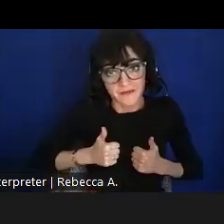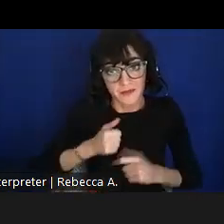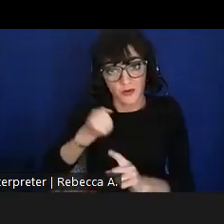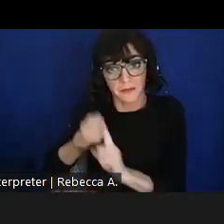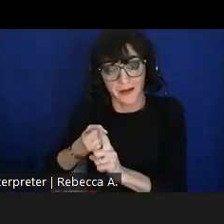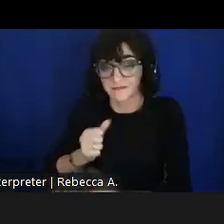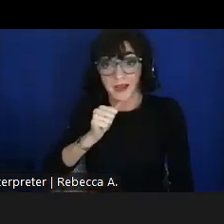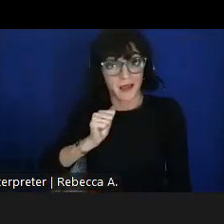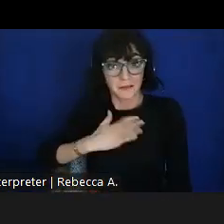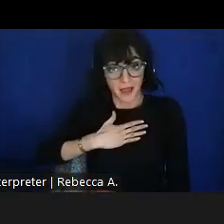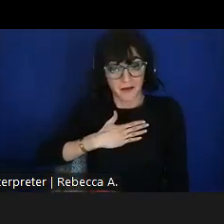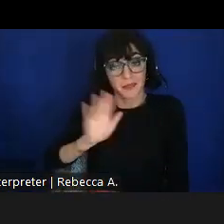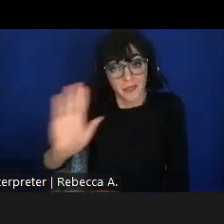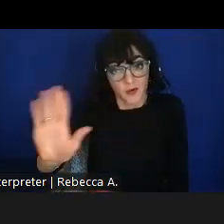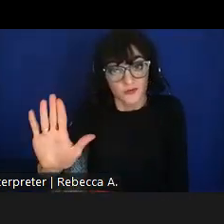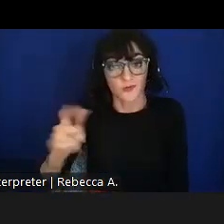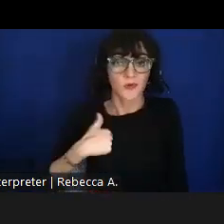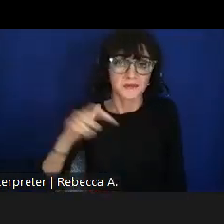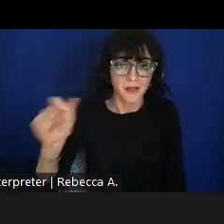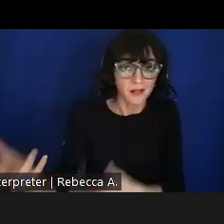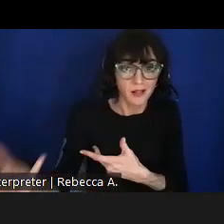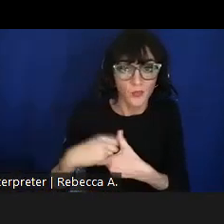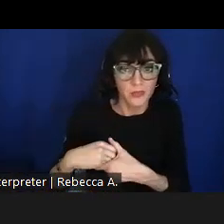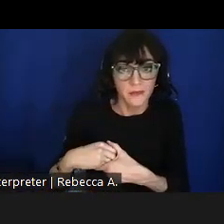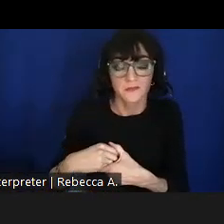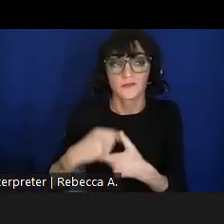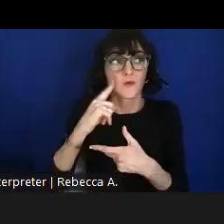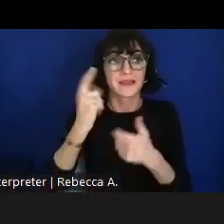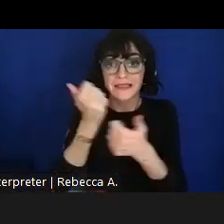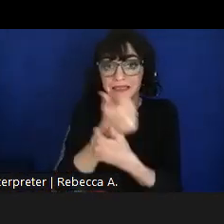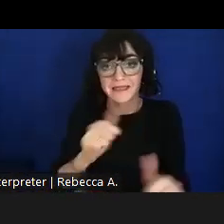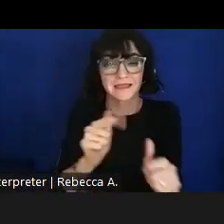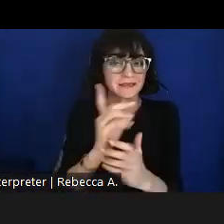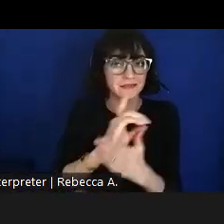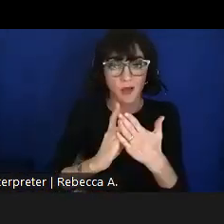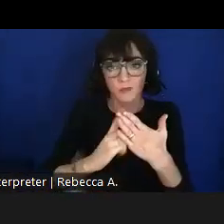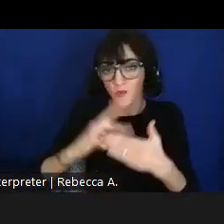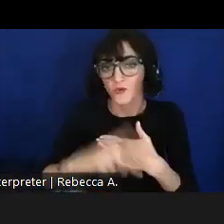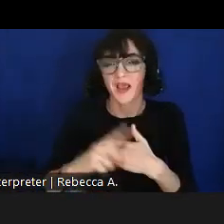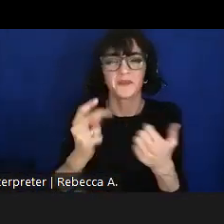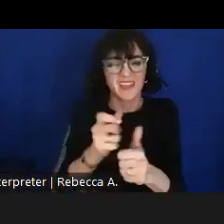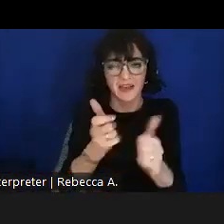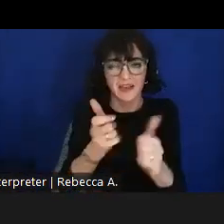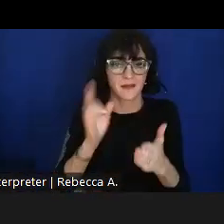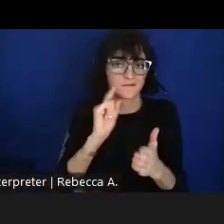in order to create any kind of programming or do things that work and so here what we